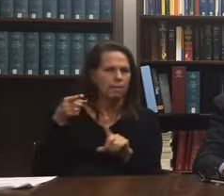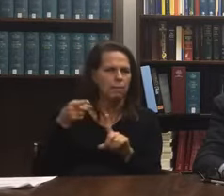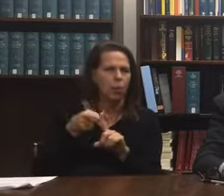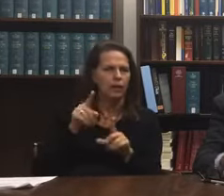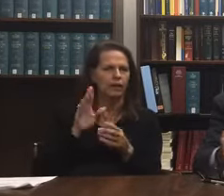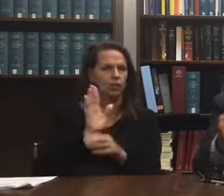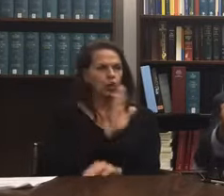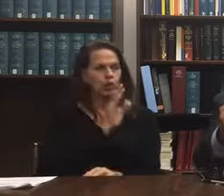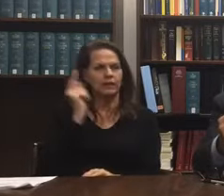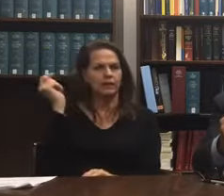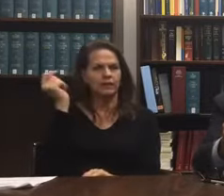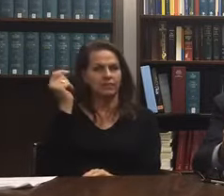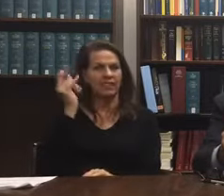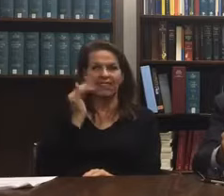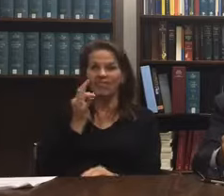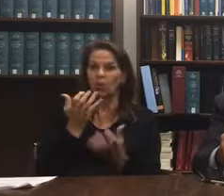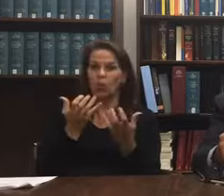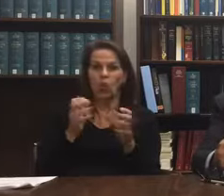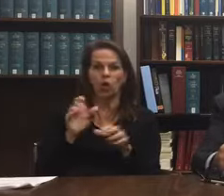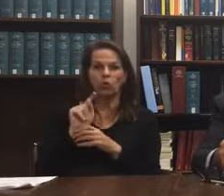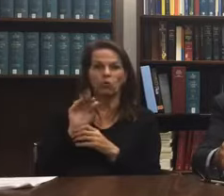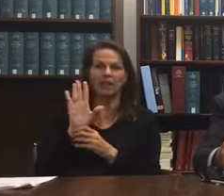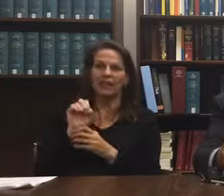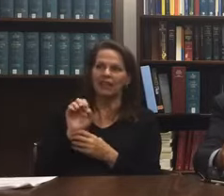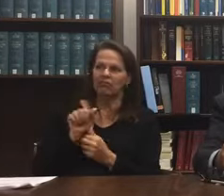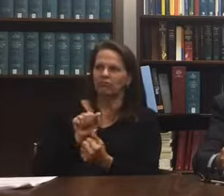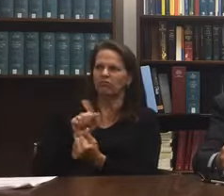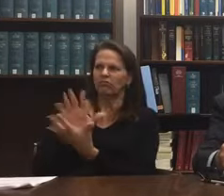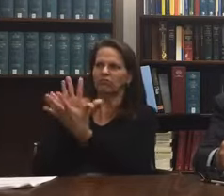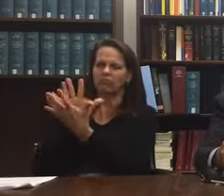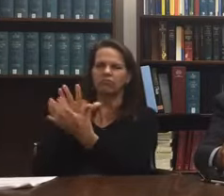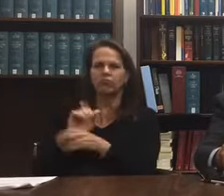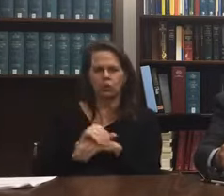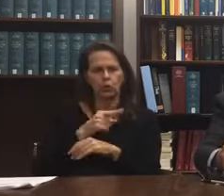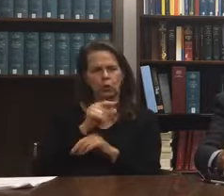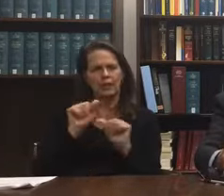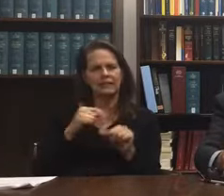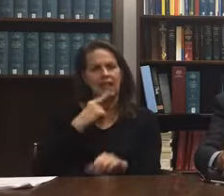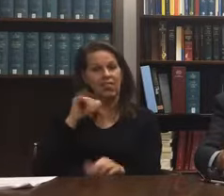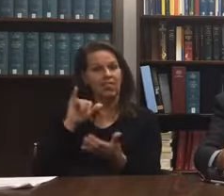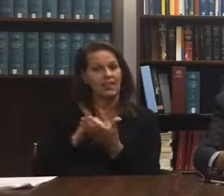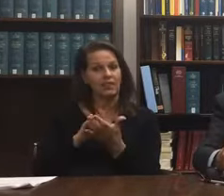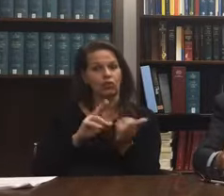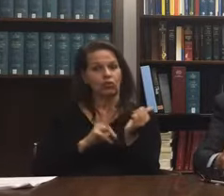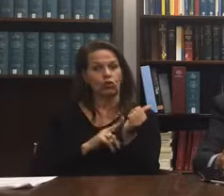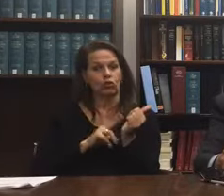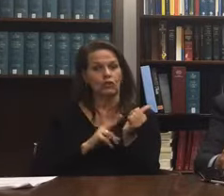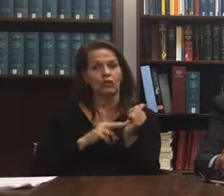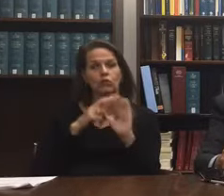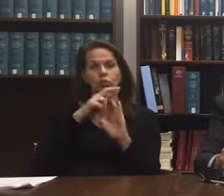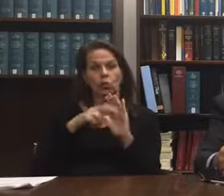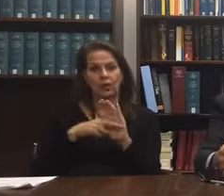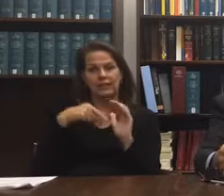testimony if you don't want to be confrontational so when you during your testimony you could say this nursing rule says this so in other words this